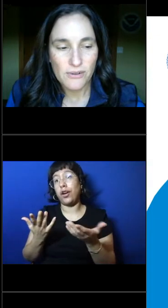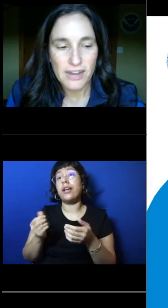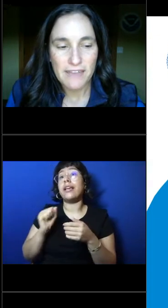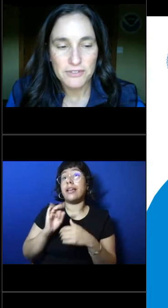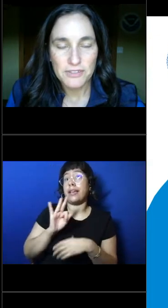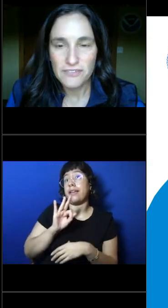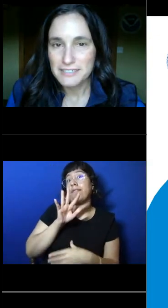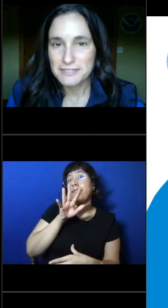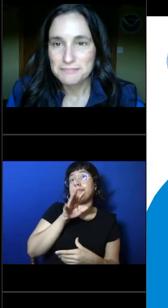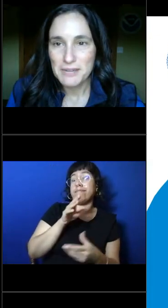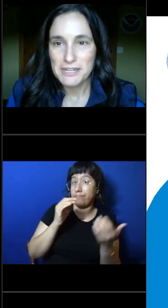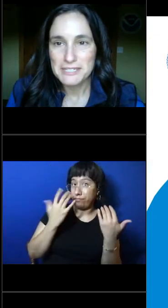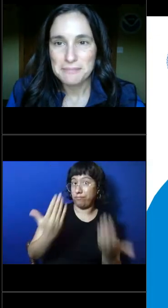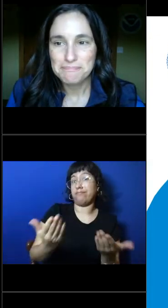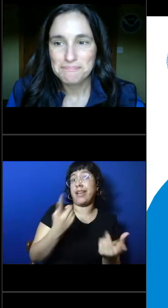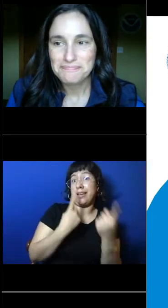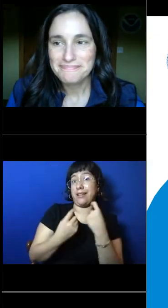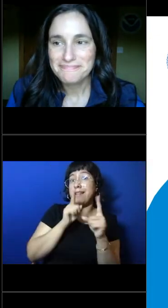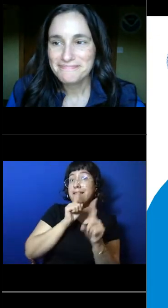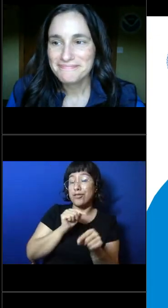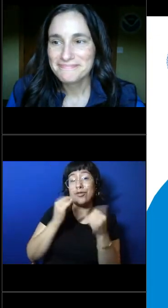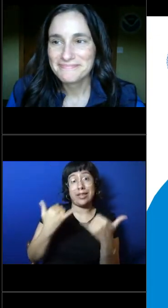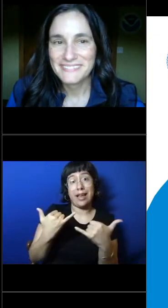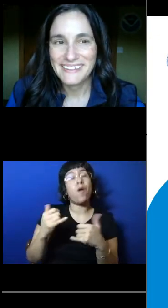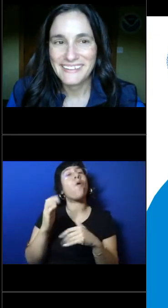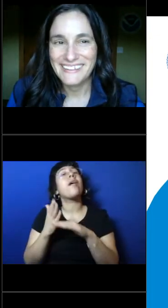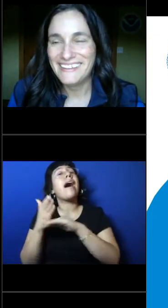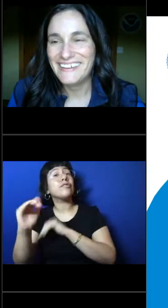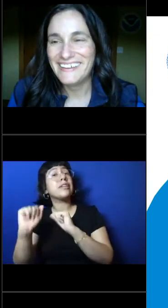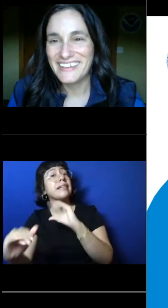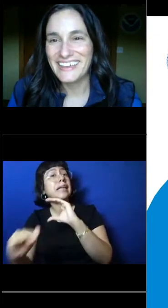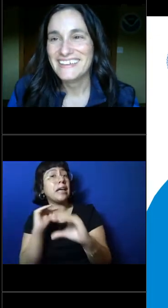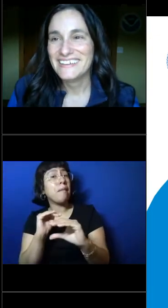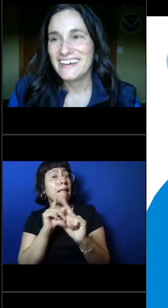or after the fact, is that right, Tim? Absolutely. Definitely.